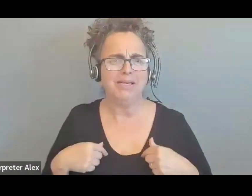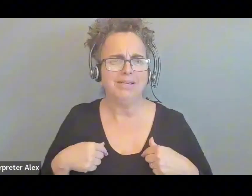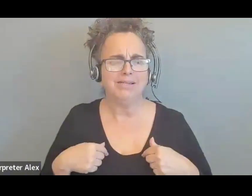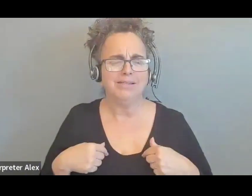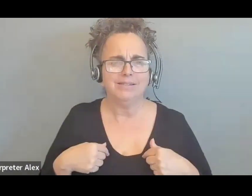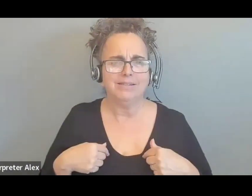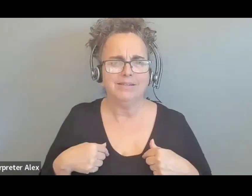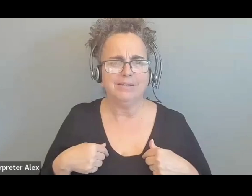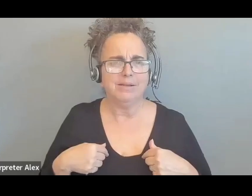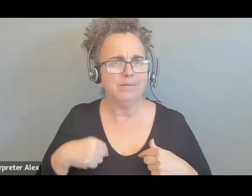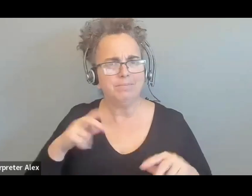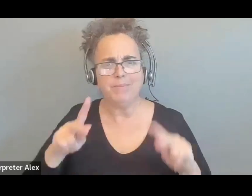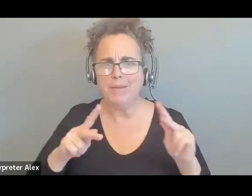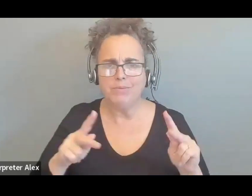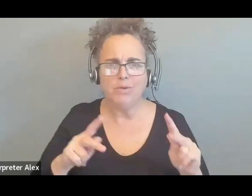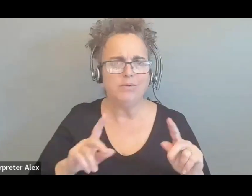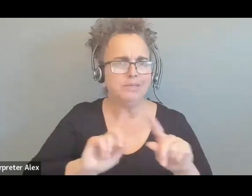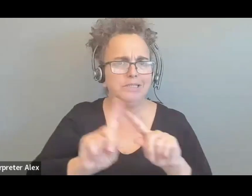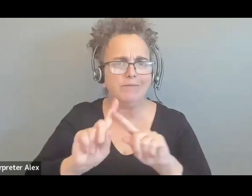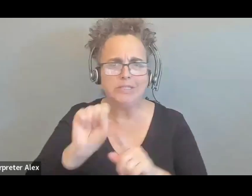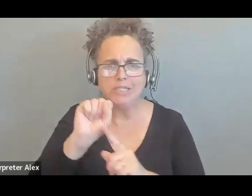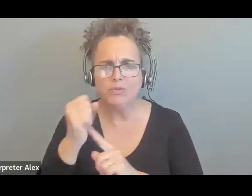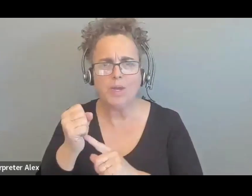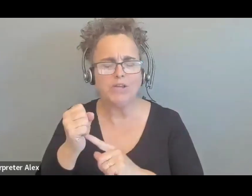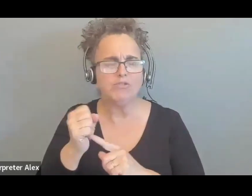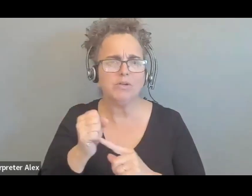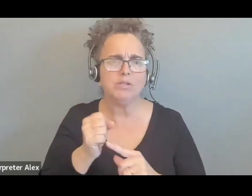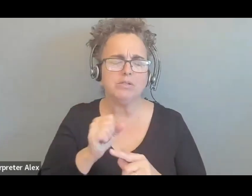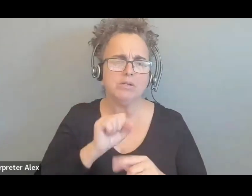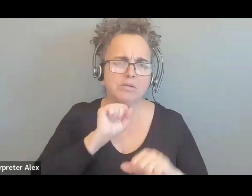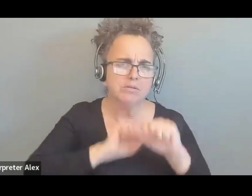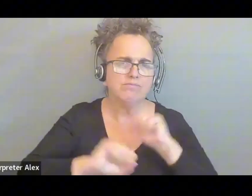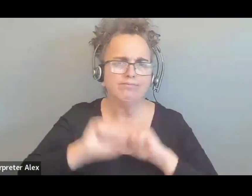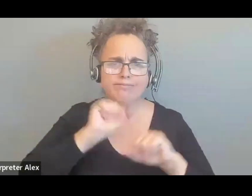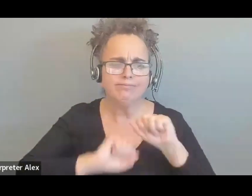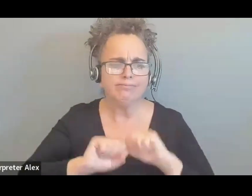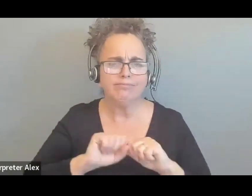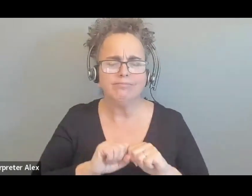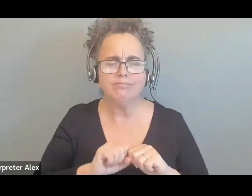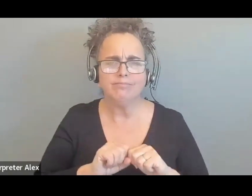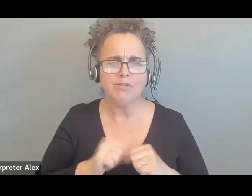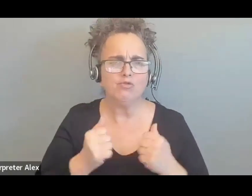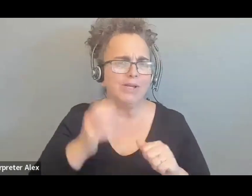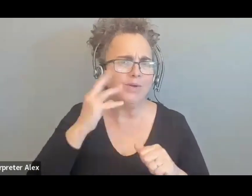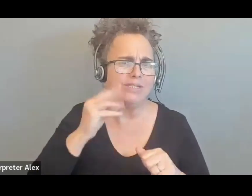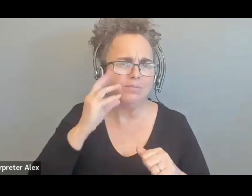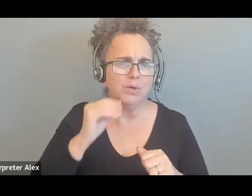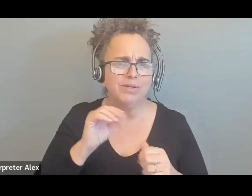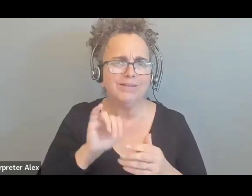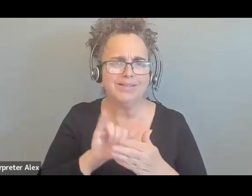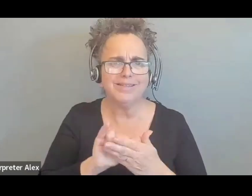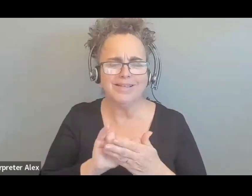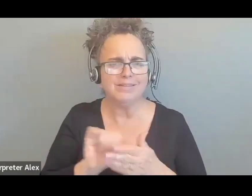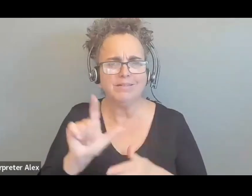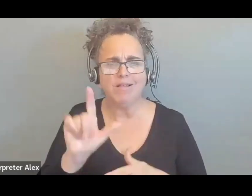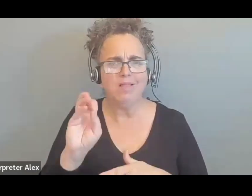just people, situations. And, realized experiencing firsthand lack of accessibility